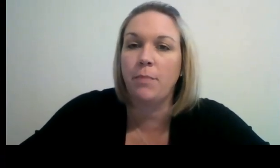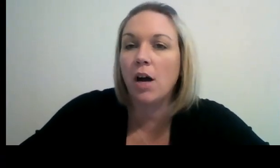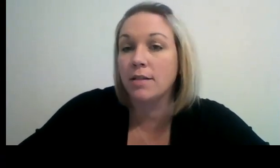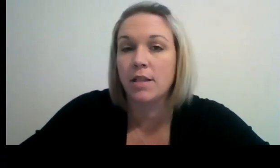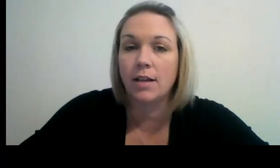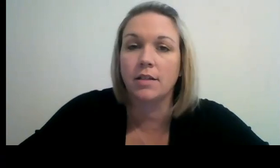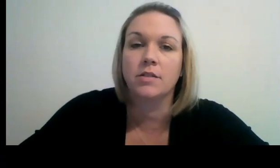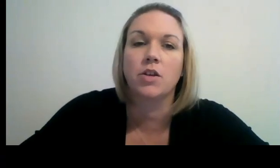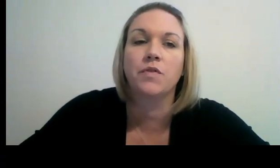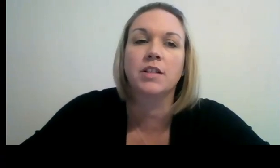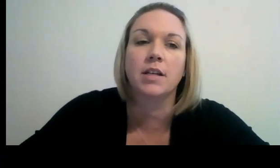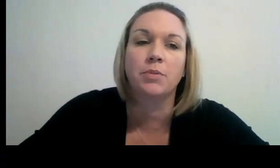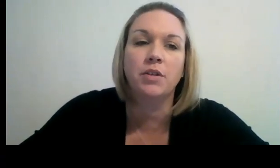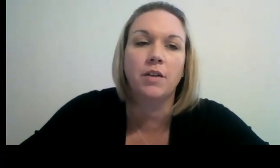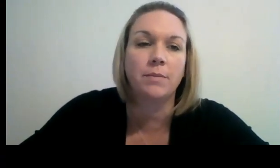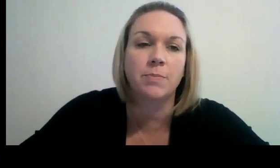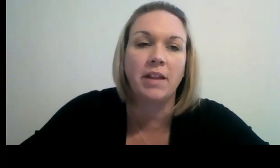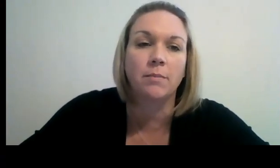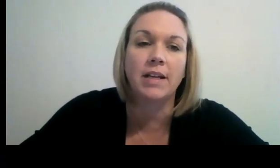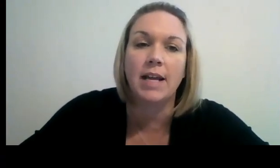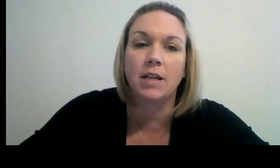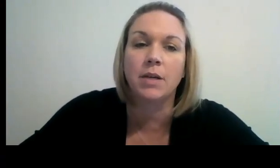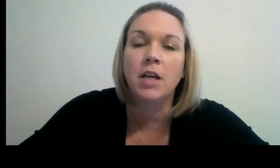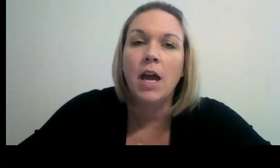pause slightly. So for example, if i'm spelling my name,